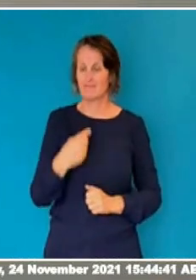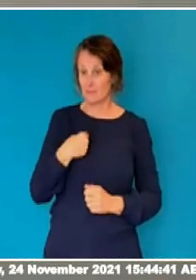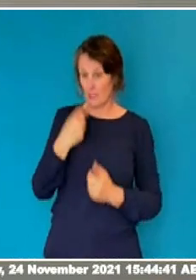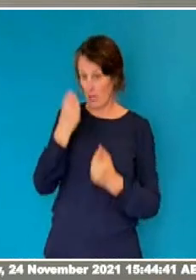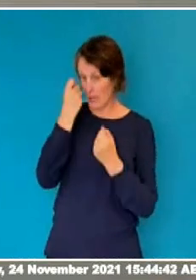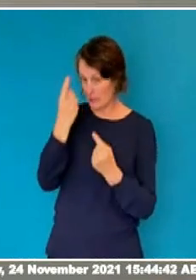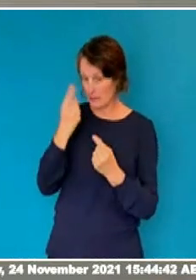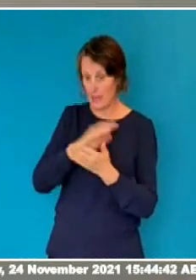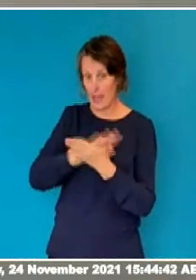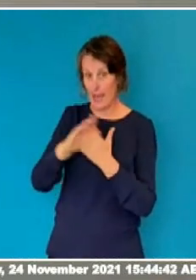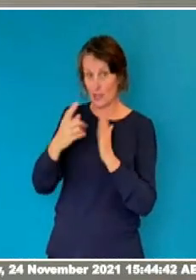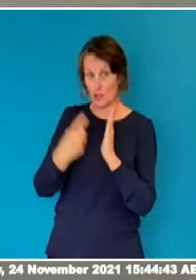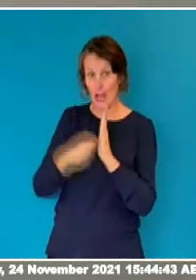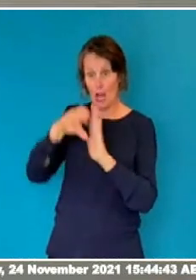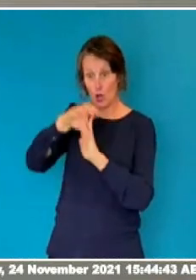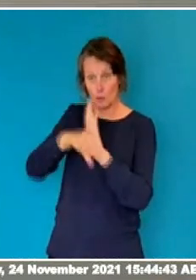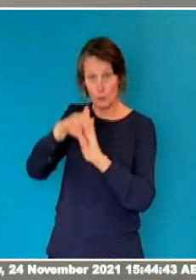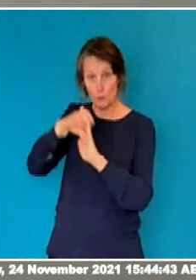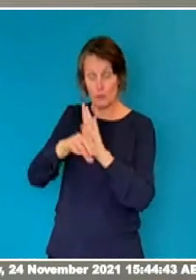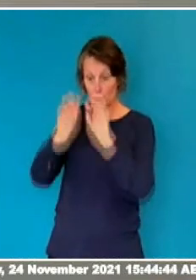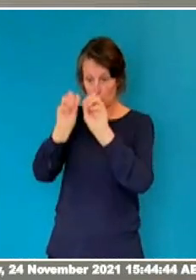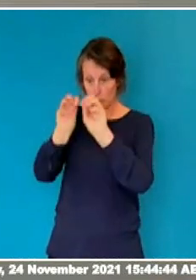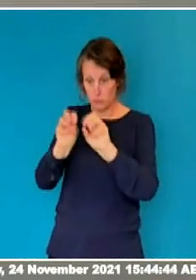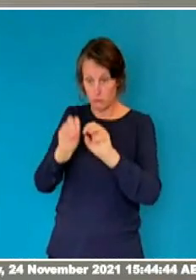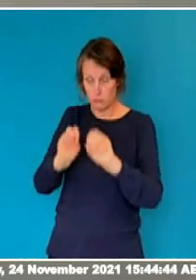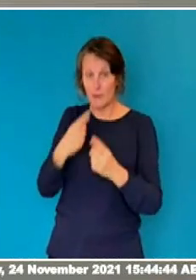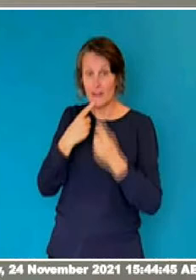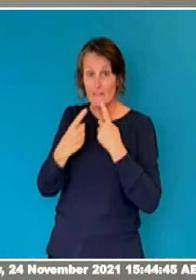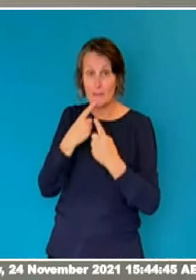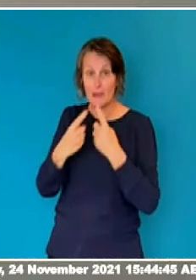and anonymous disclosure through Censuses and surveys.